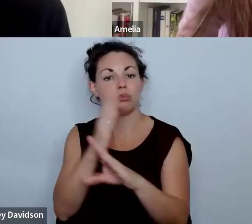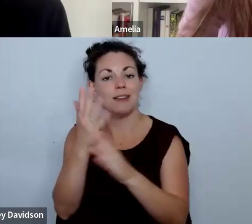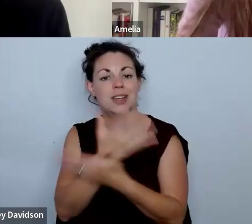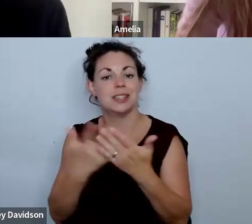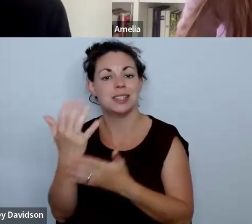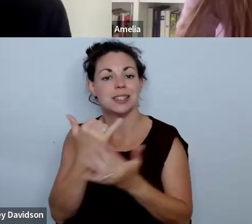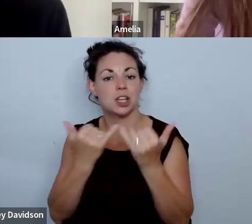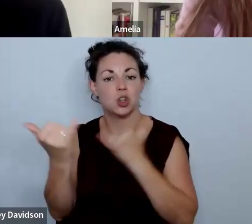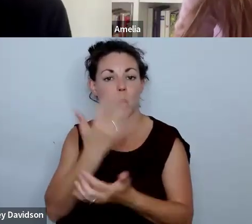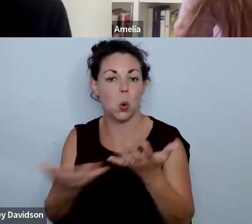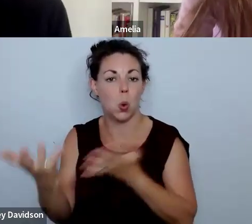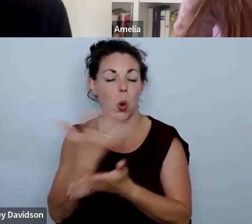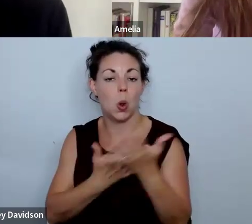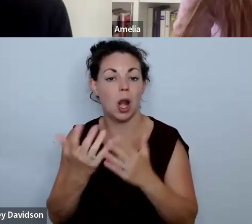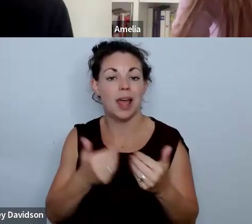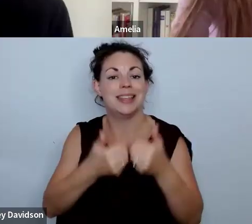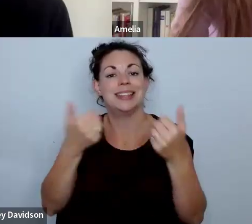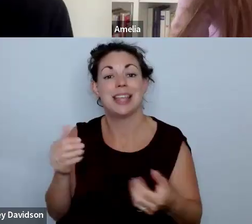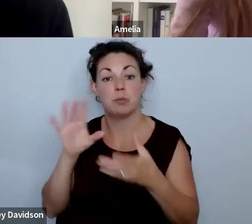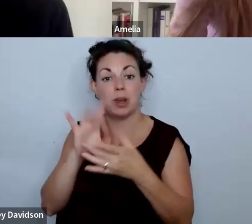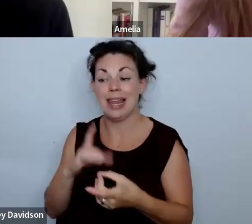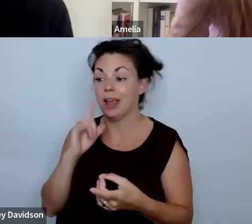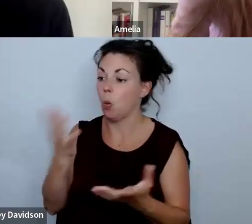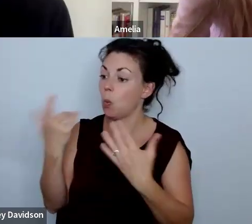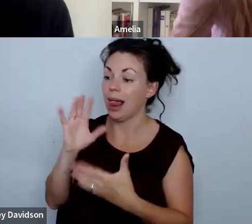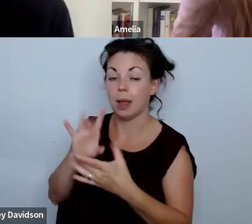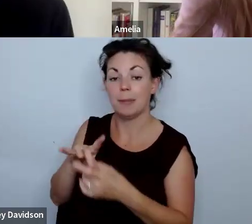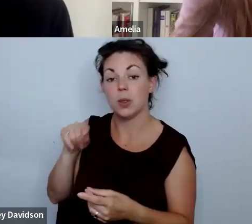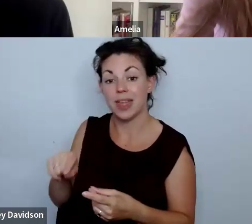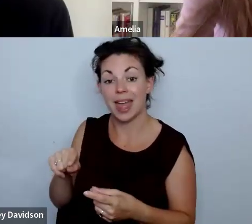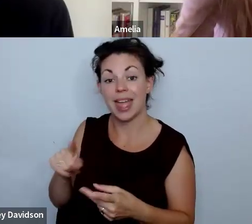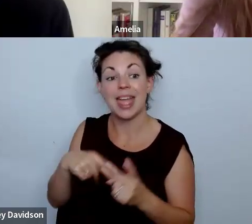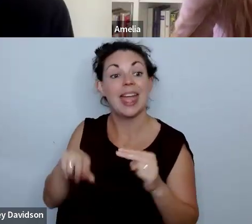Disabled Leaders Network. But thank you so much again to our speakers and to everyone for joining us today.